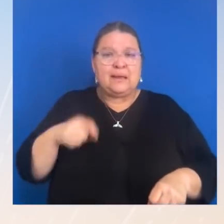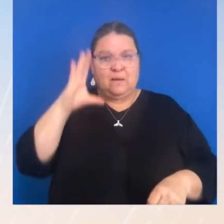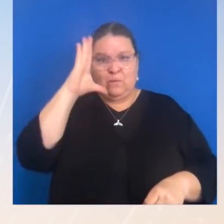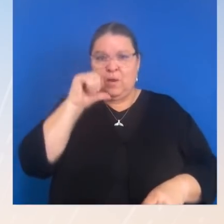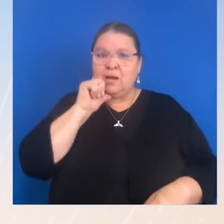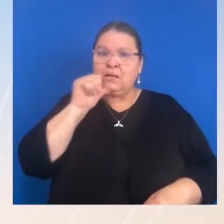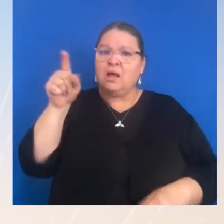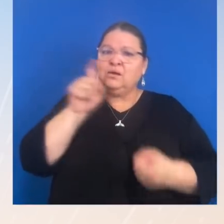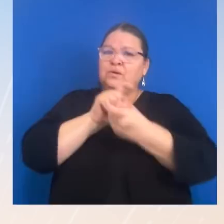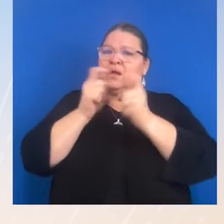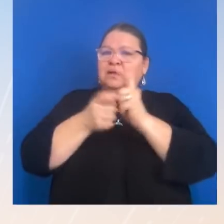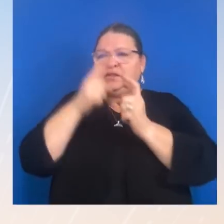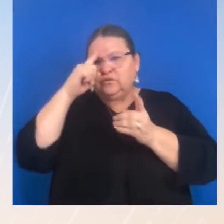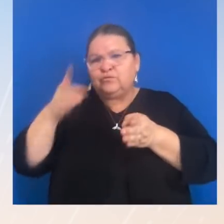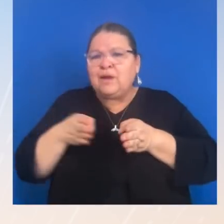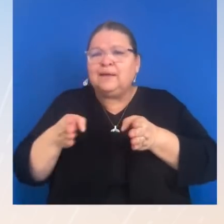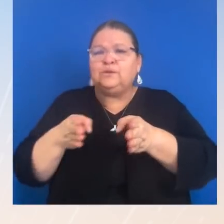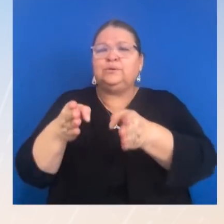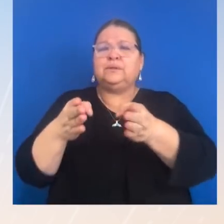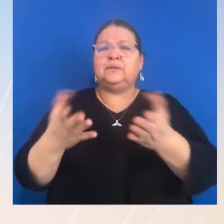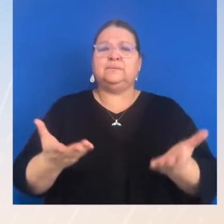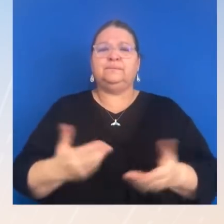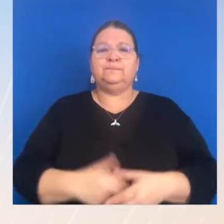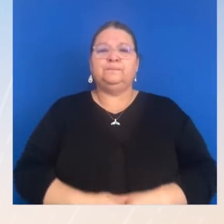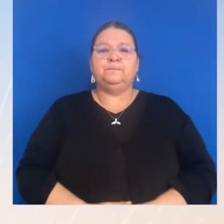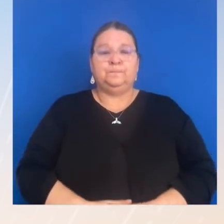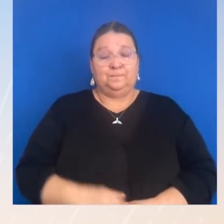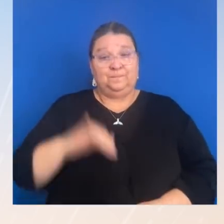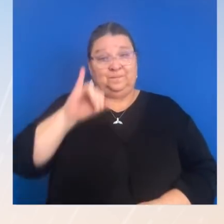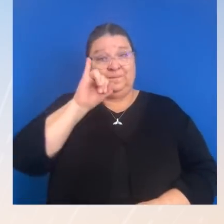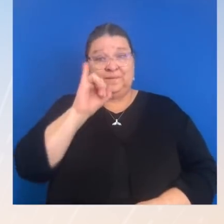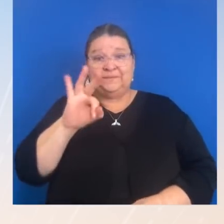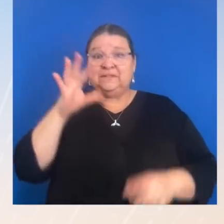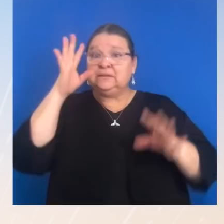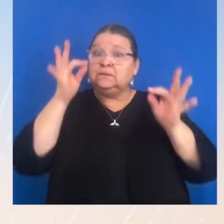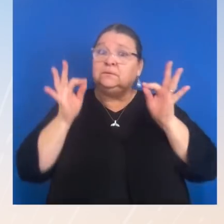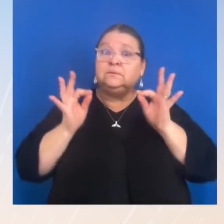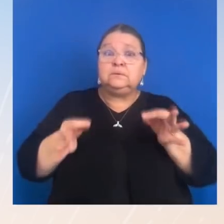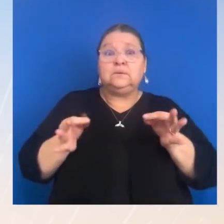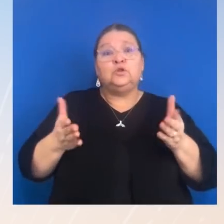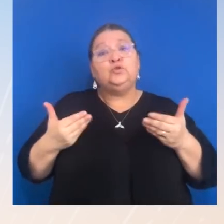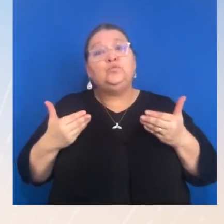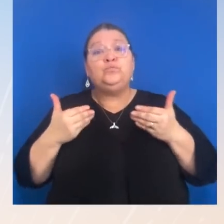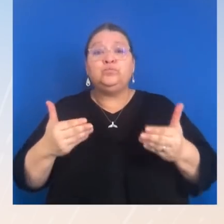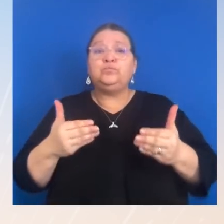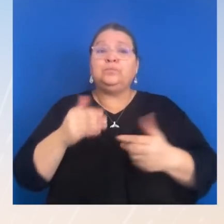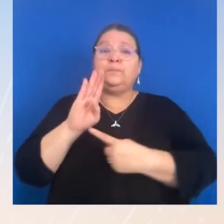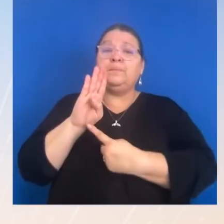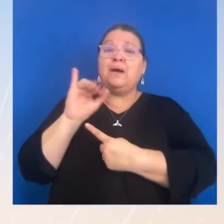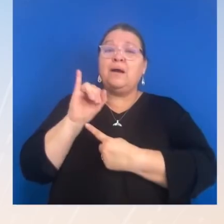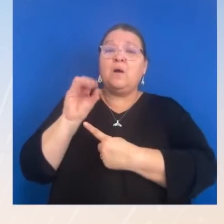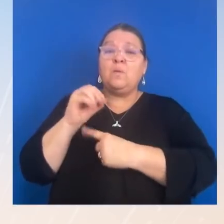to do a bio or chemical weapons strike inside Ukraine? Ms. Psaki: Like what? The Press: I'm asking you.